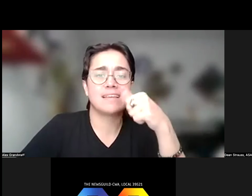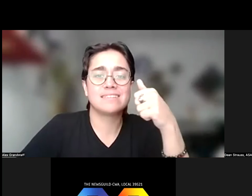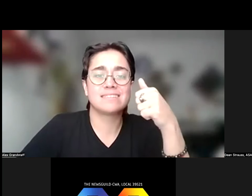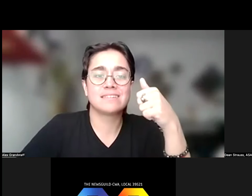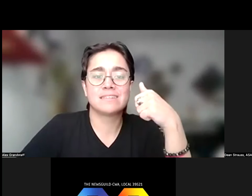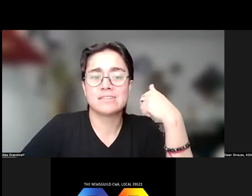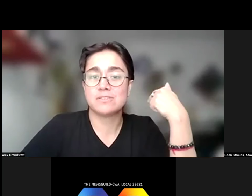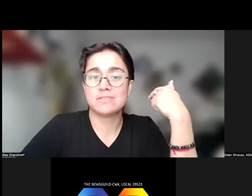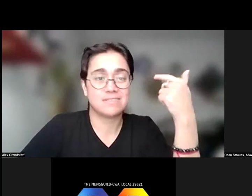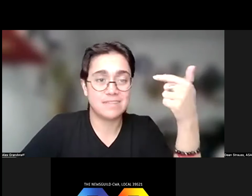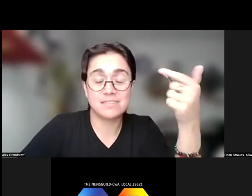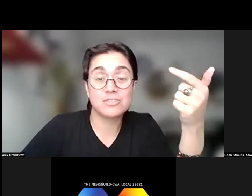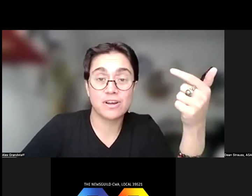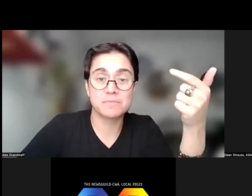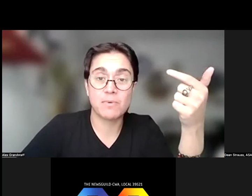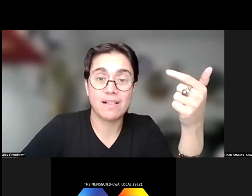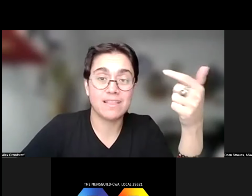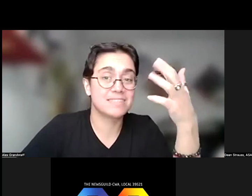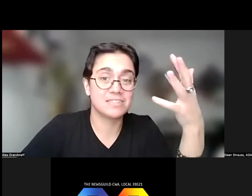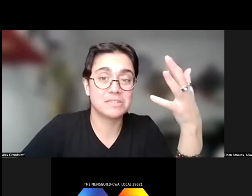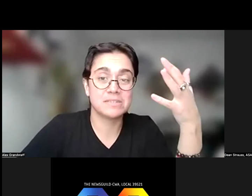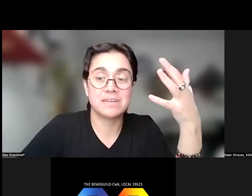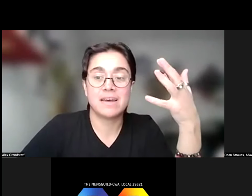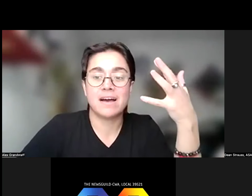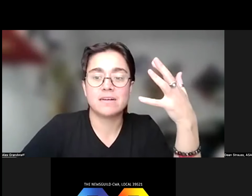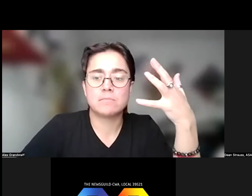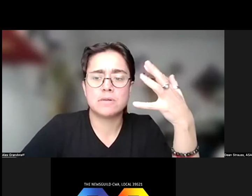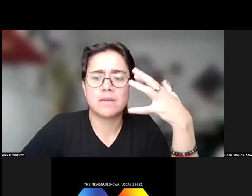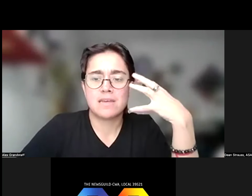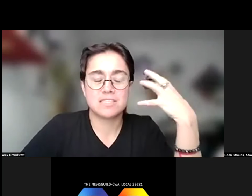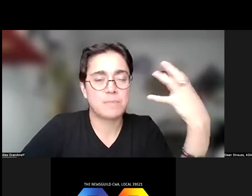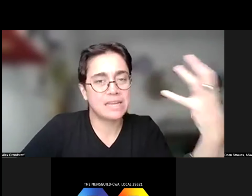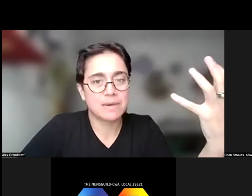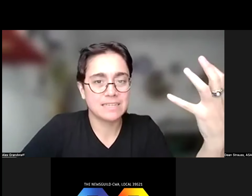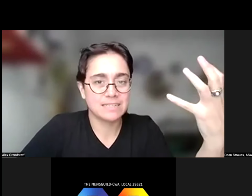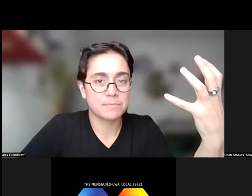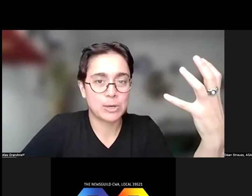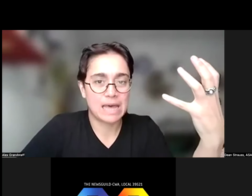past that we are not widely taught about in schools. Oftentimes, I find that